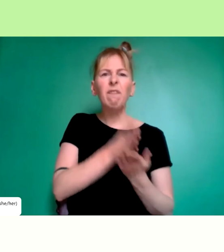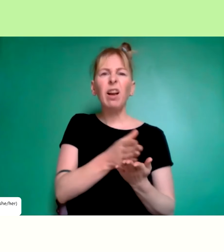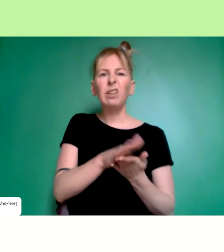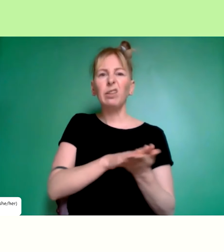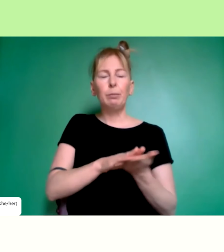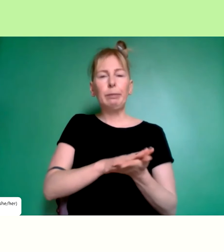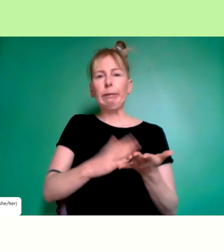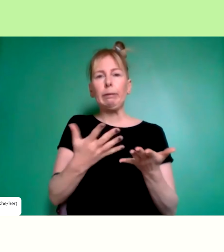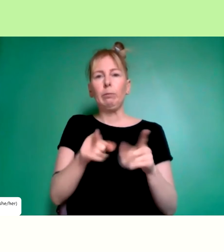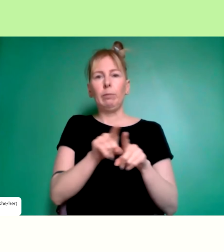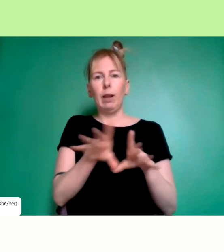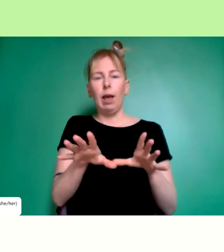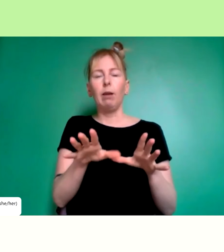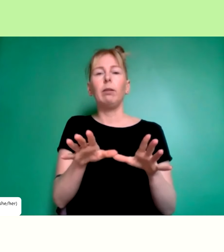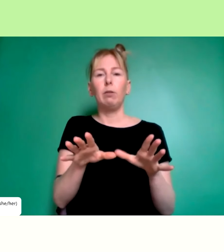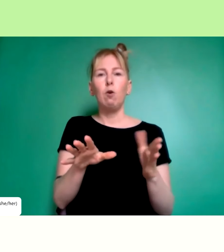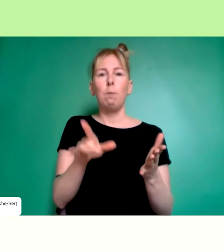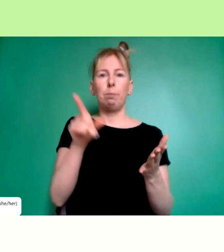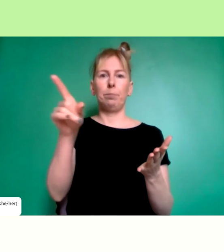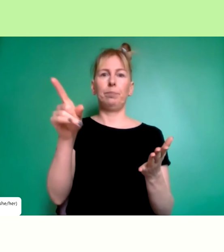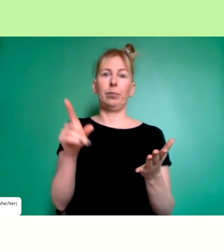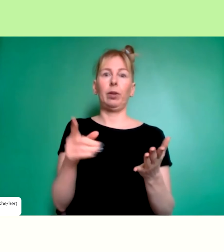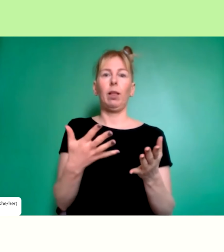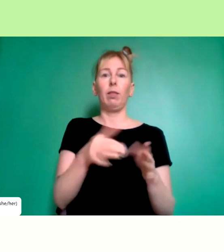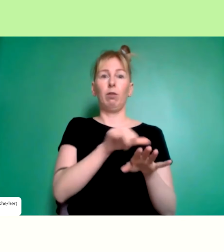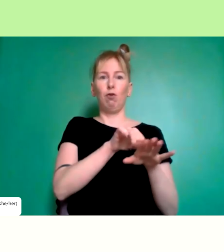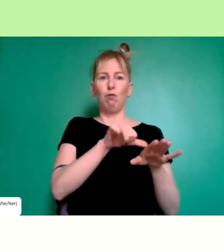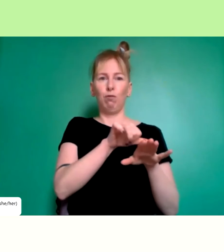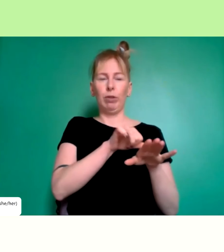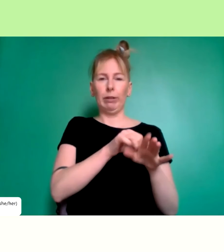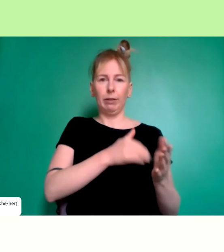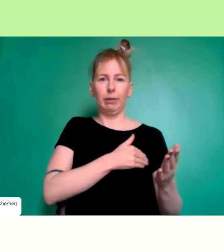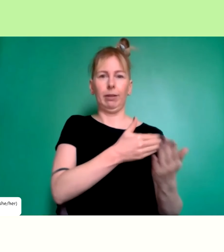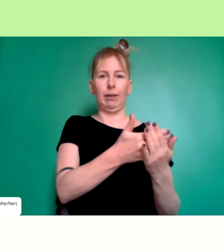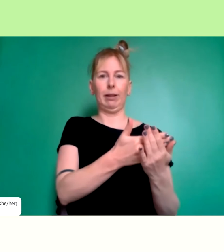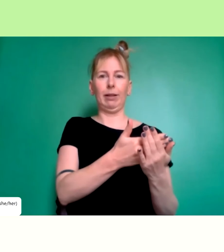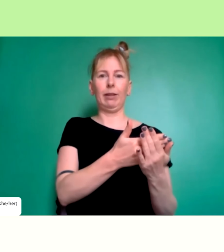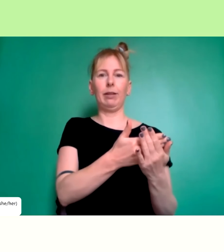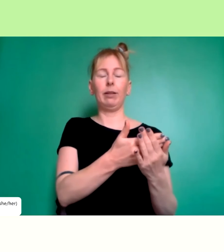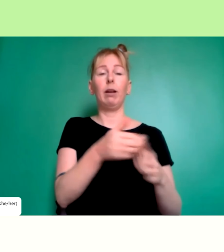post-enlightenment meaning of facts, as opposed to any pre-colonial or non-